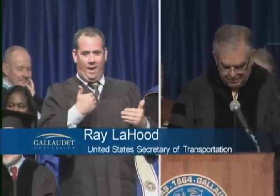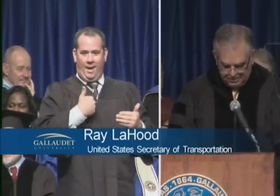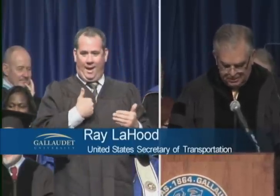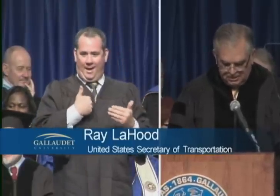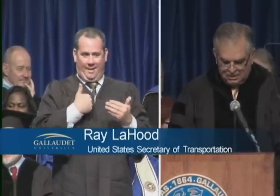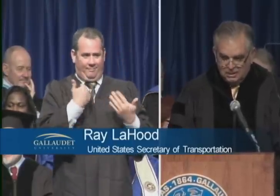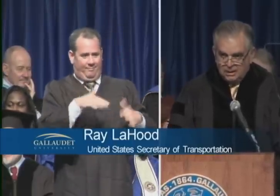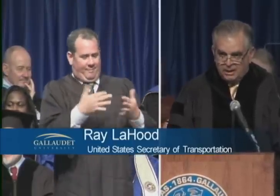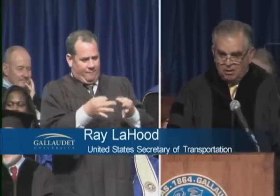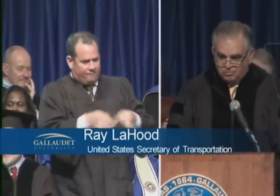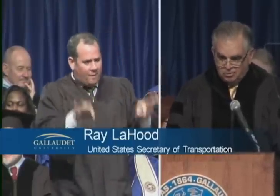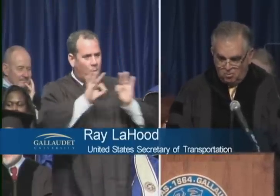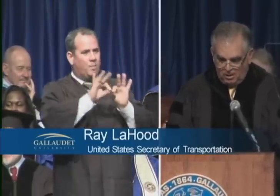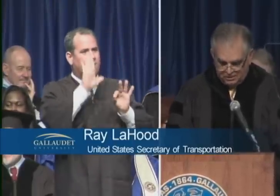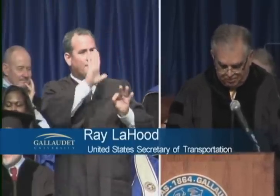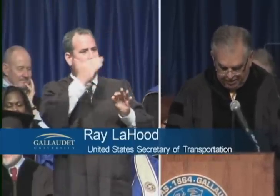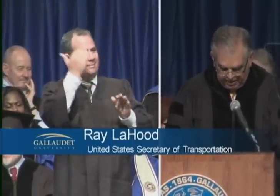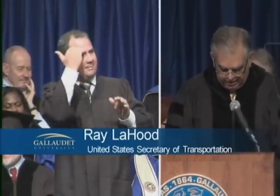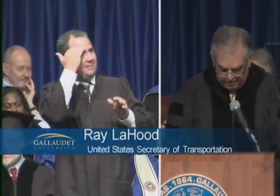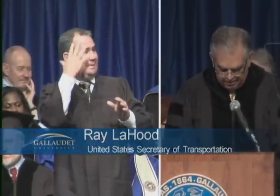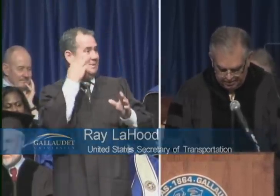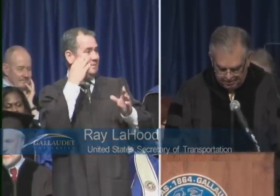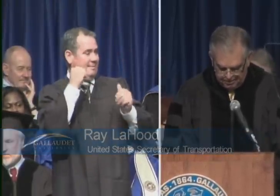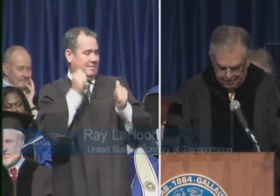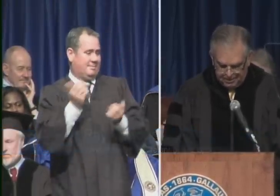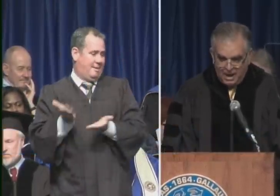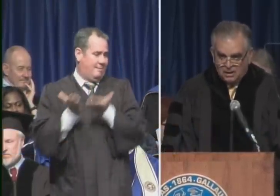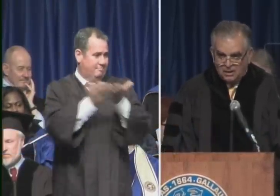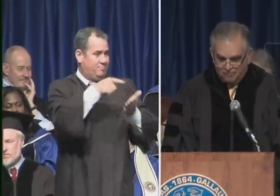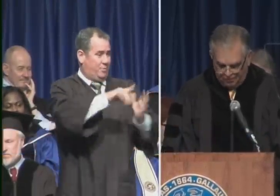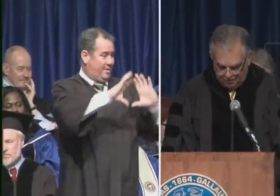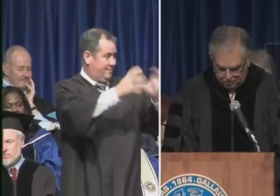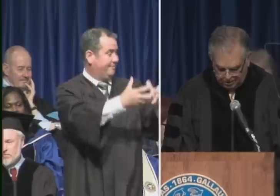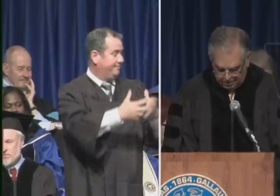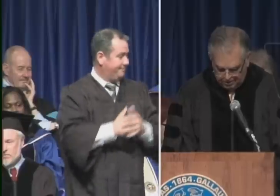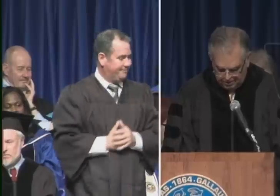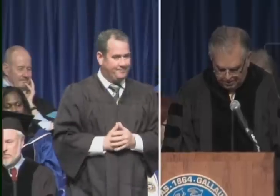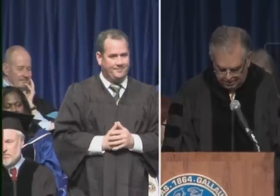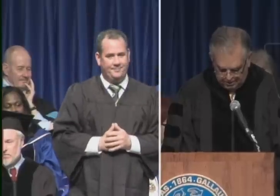I also want to thank Natalie, Felicia and Concetta